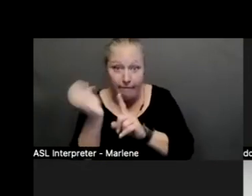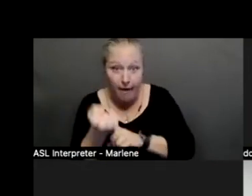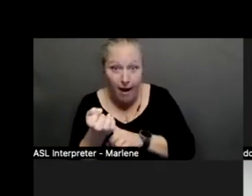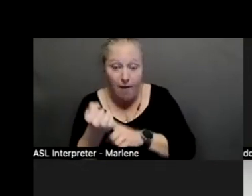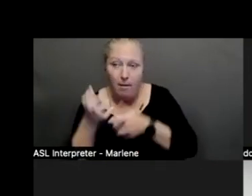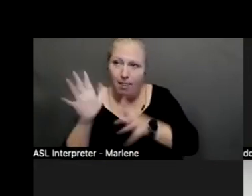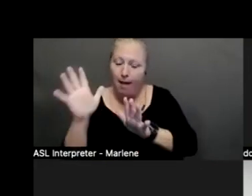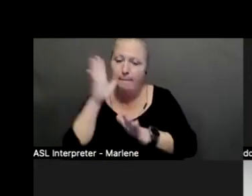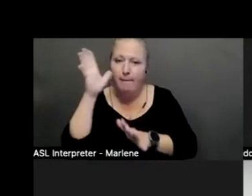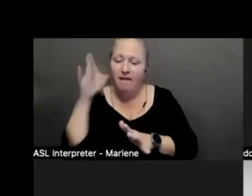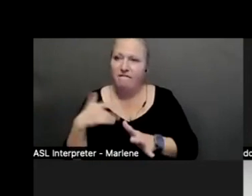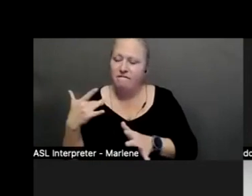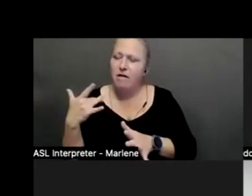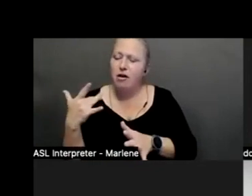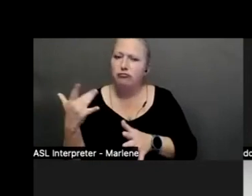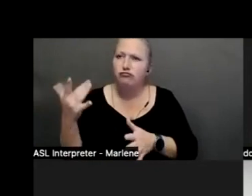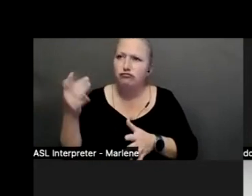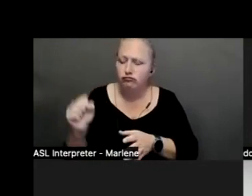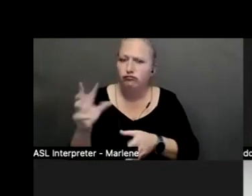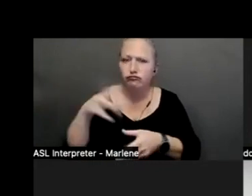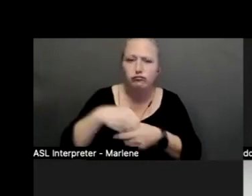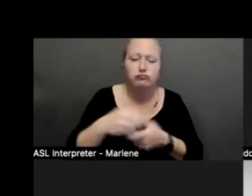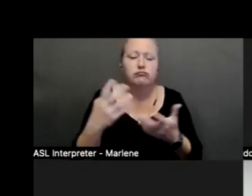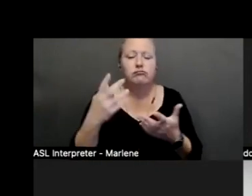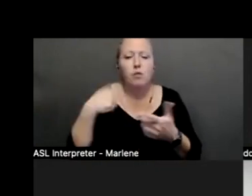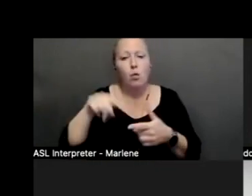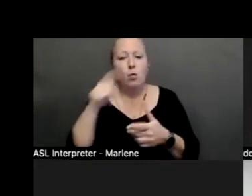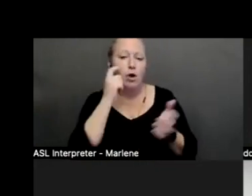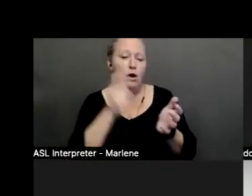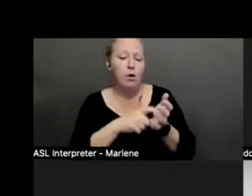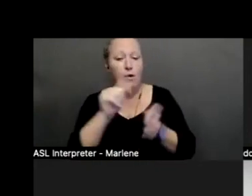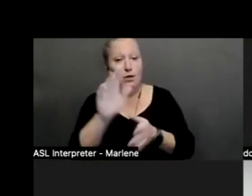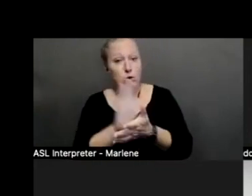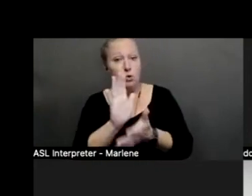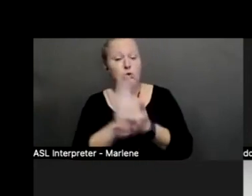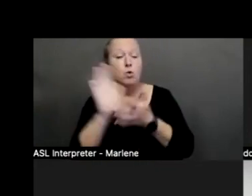our parents. You know again another thing that we're seeing at schools is that. It's it's